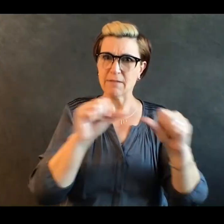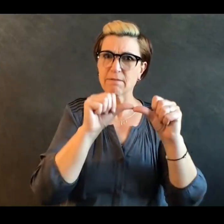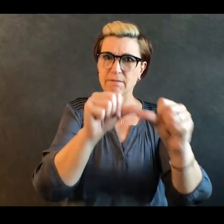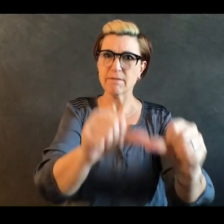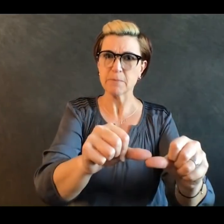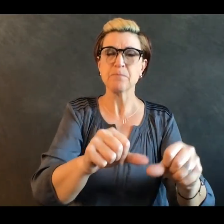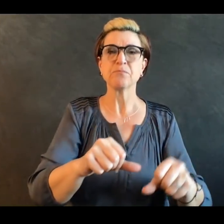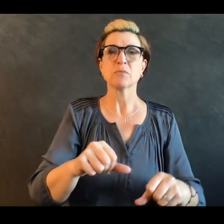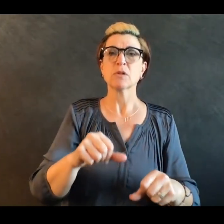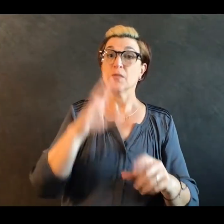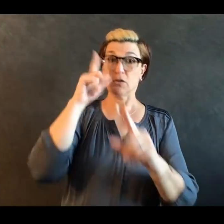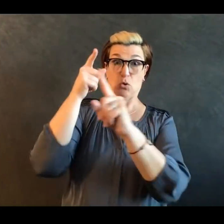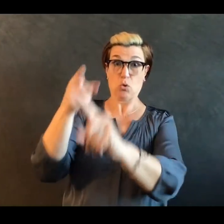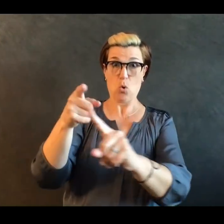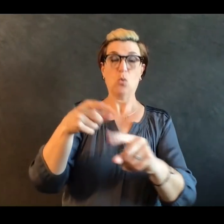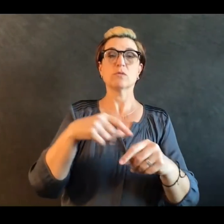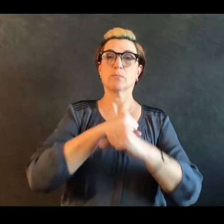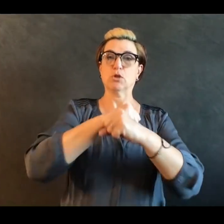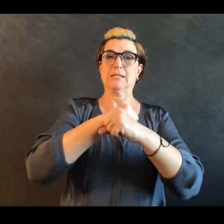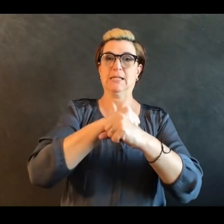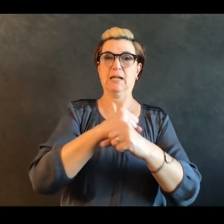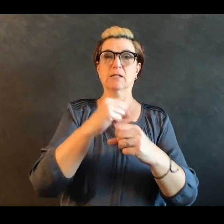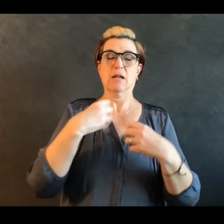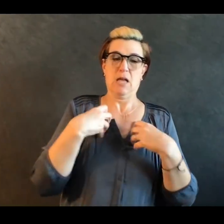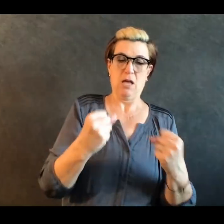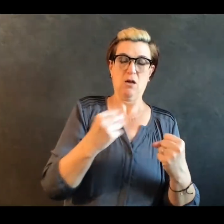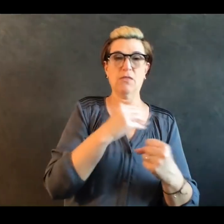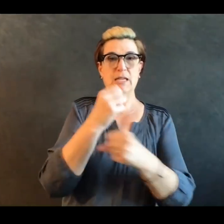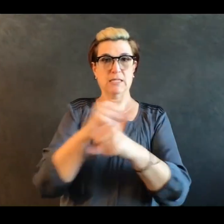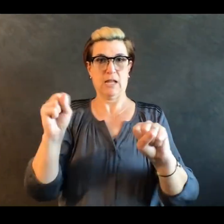safety of essential workers while keeping critical functions working